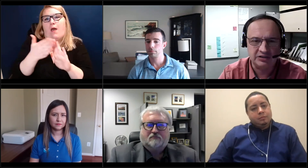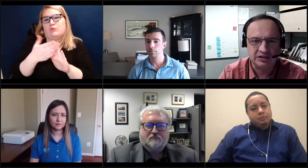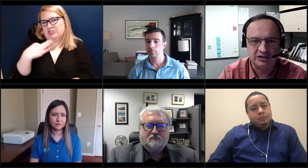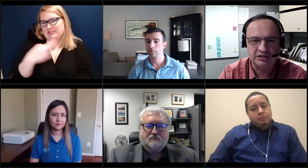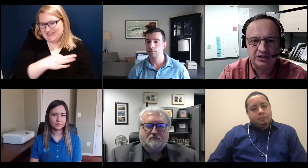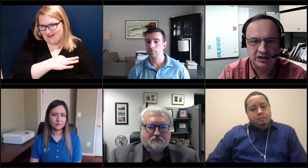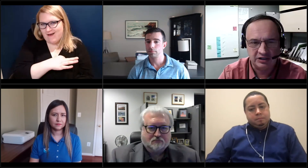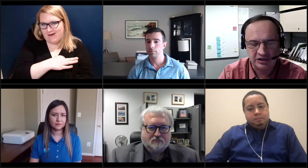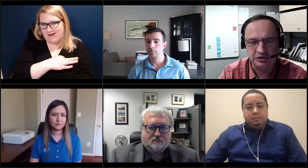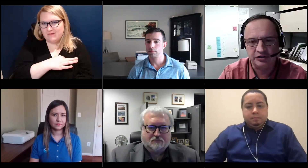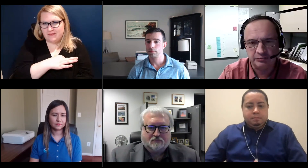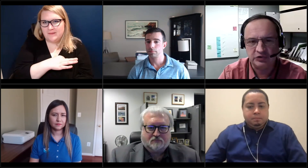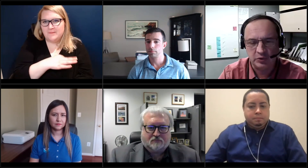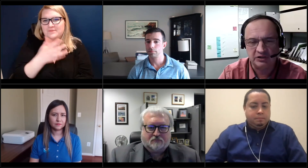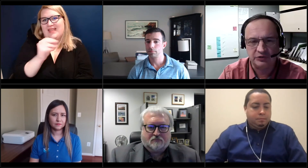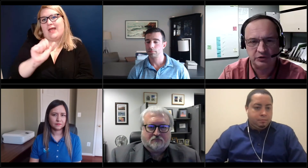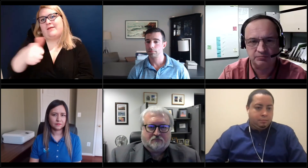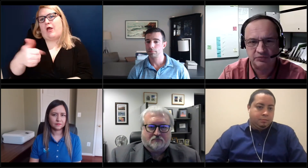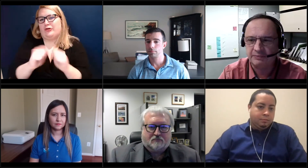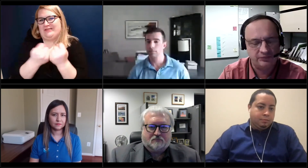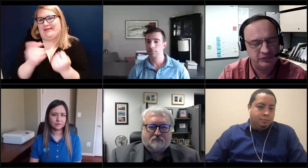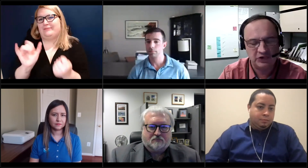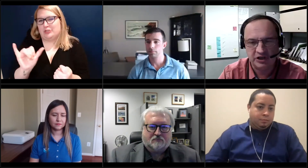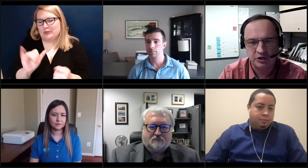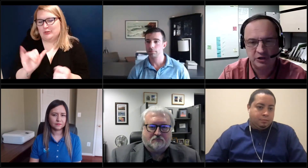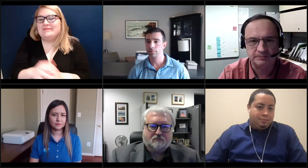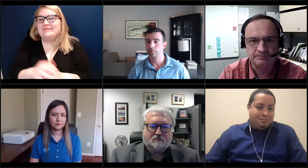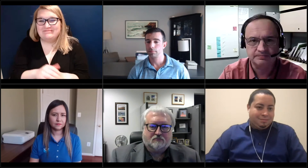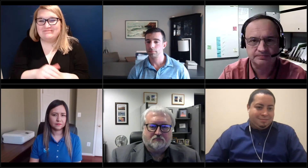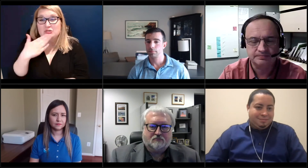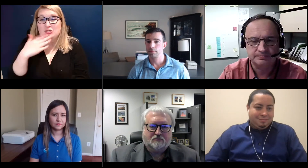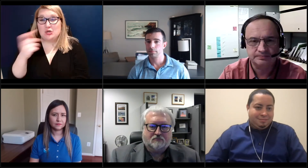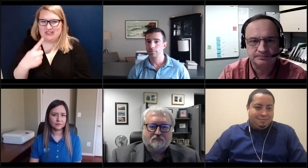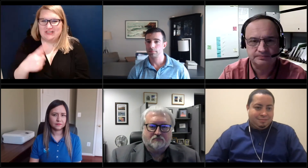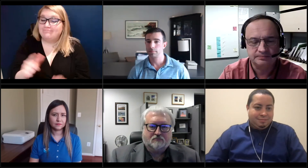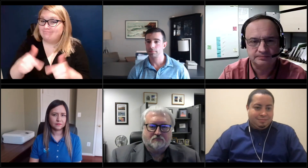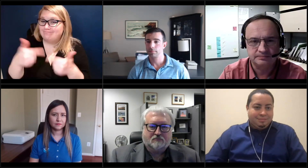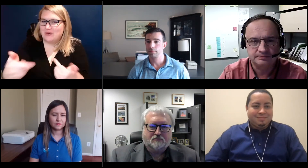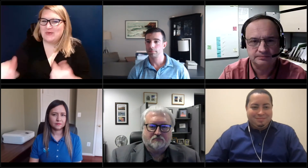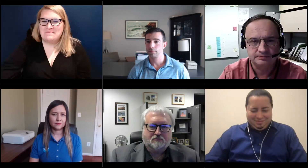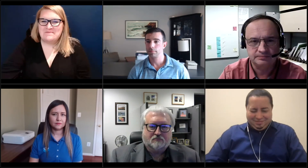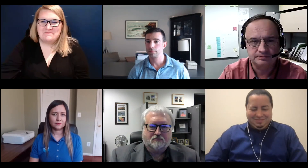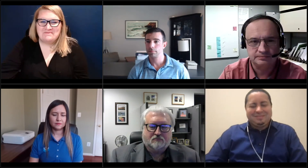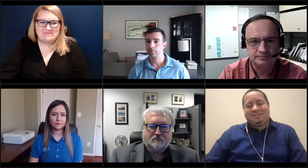and the other teams as well, so, yep, great question. [Nicole Bartlett] Yeah, I think the picture